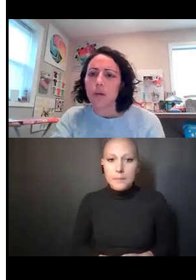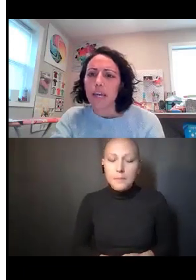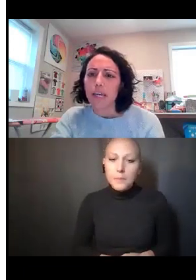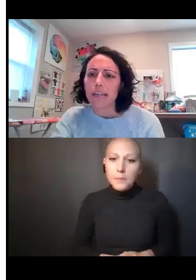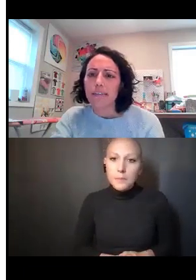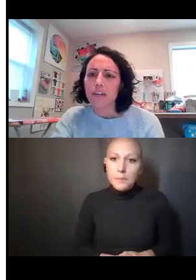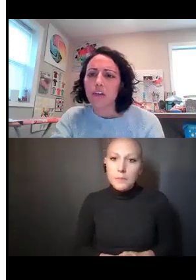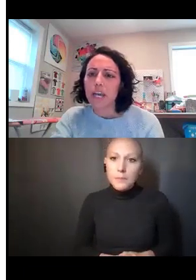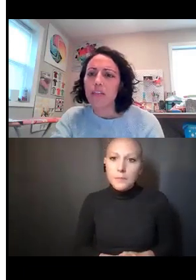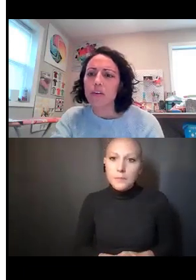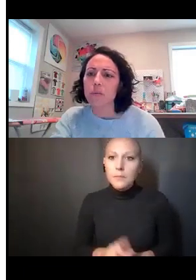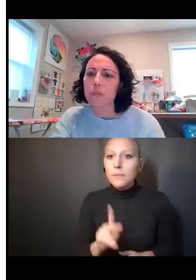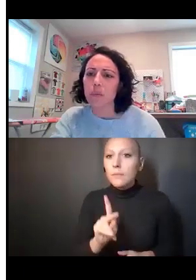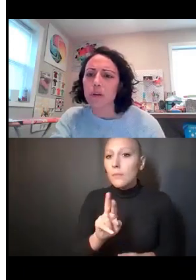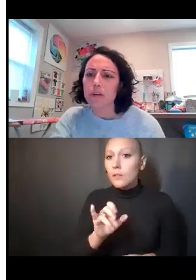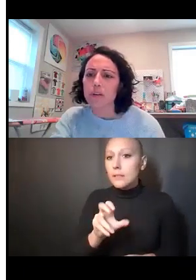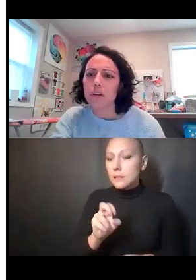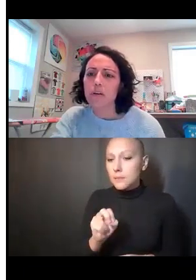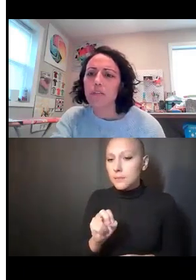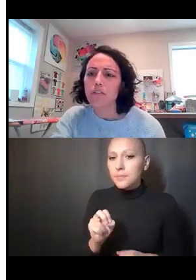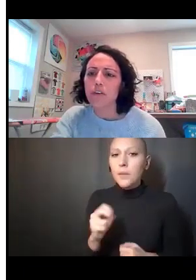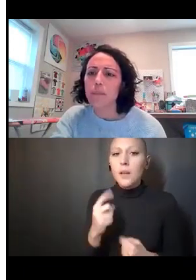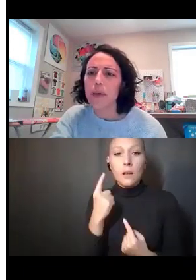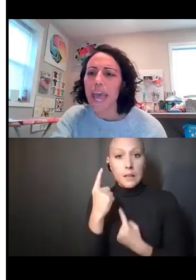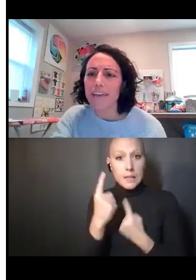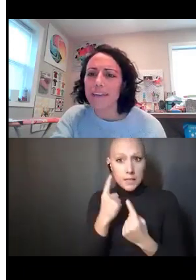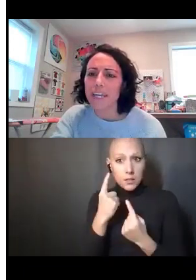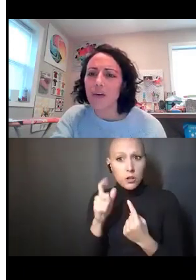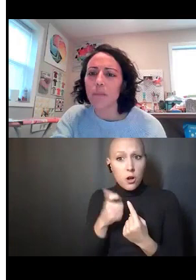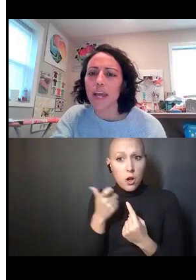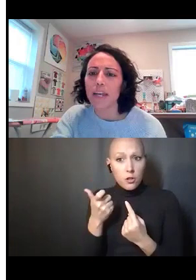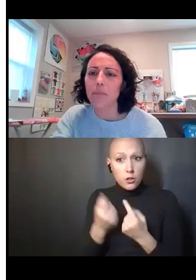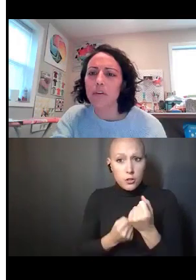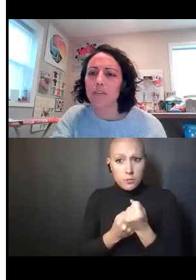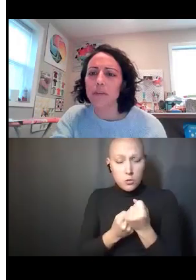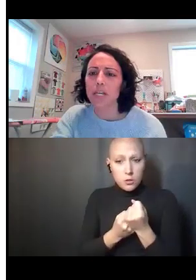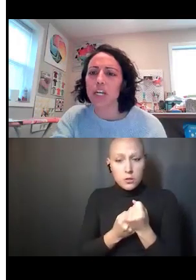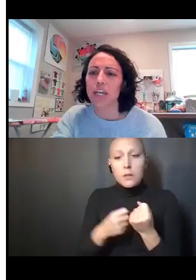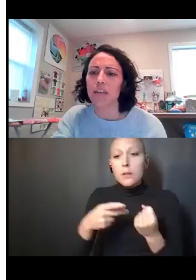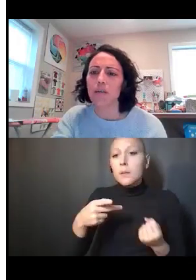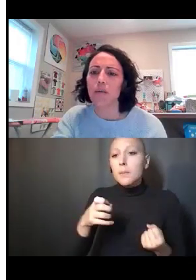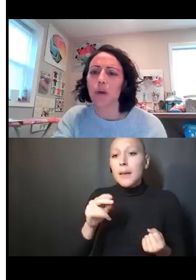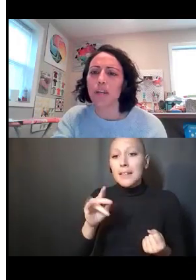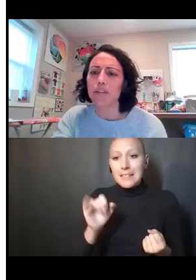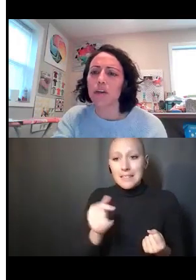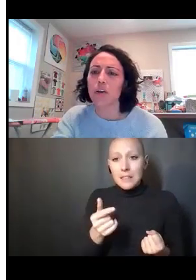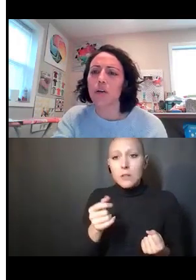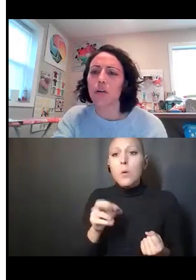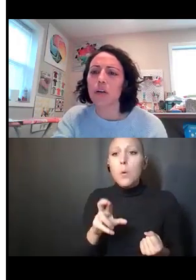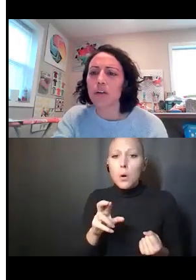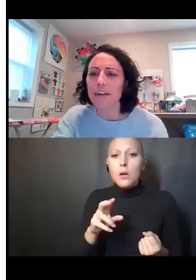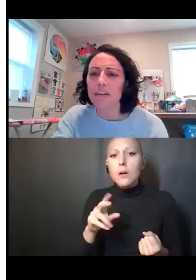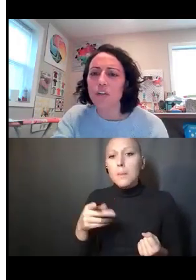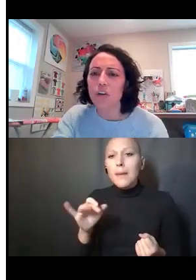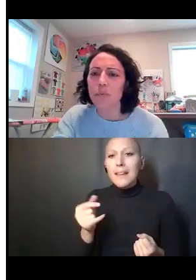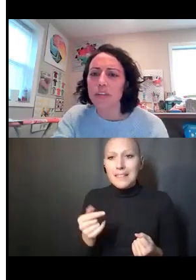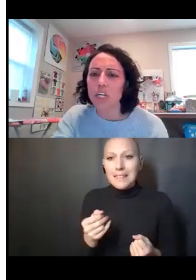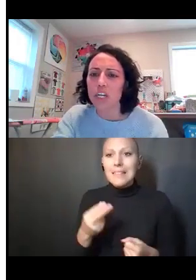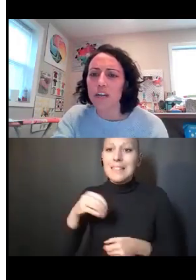Okay, considering other support. For pending or pending participation in what is the correct interpretation?